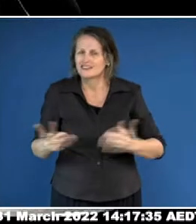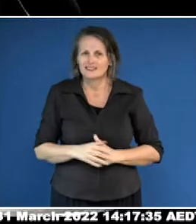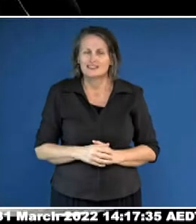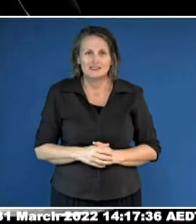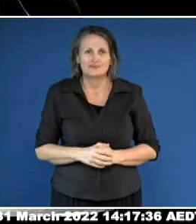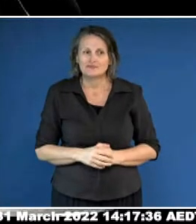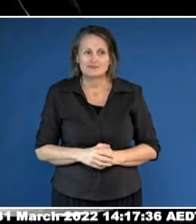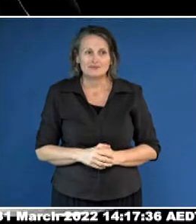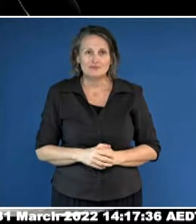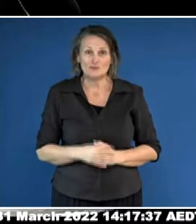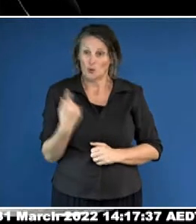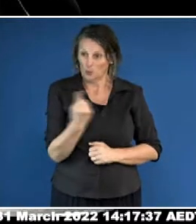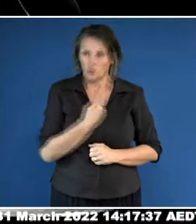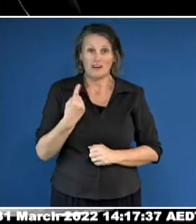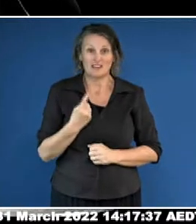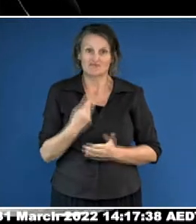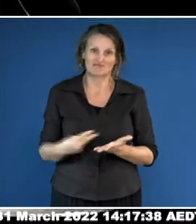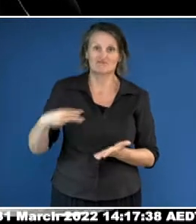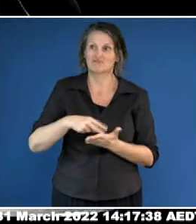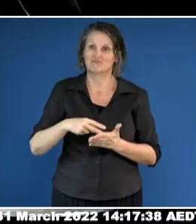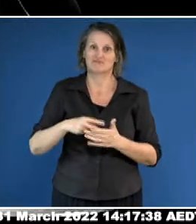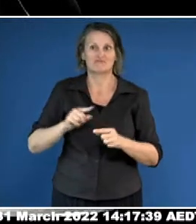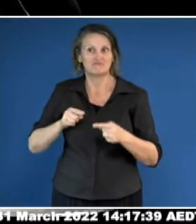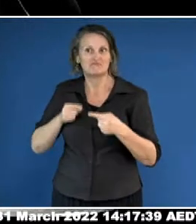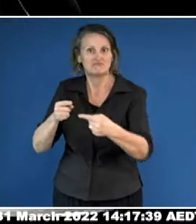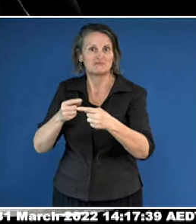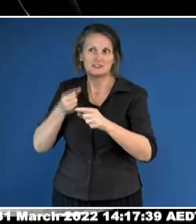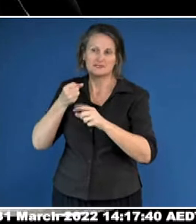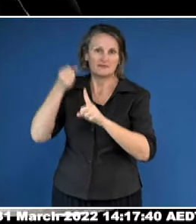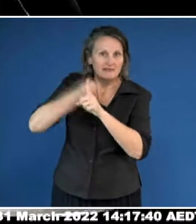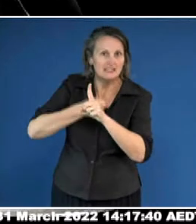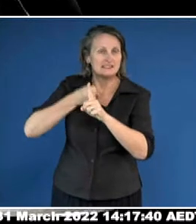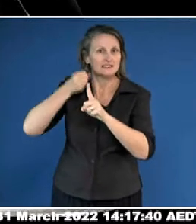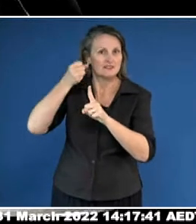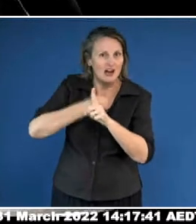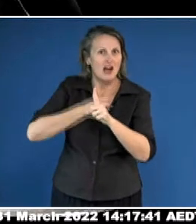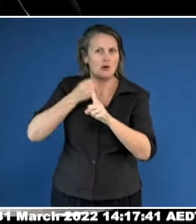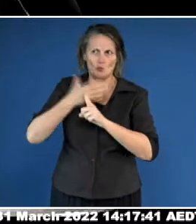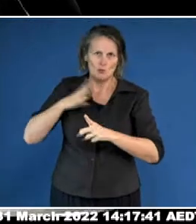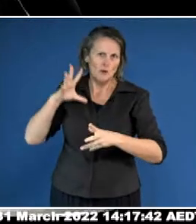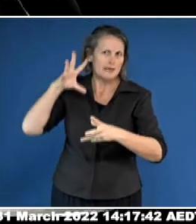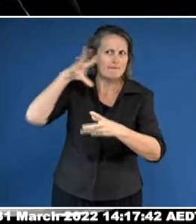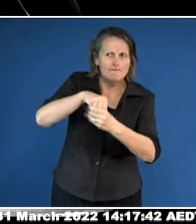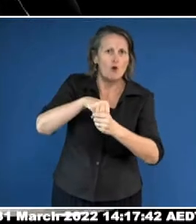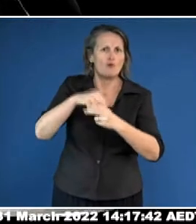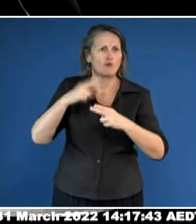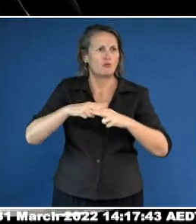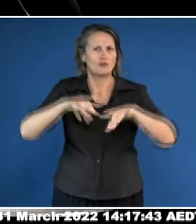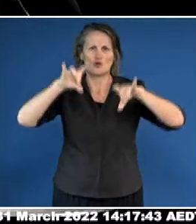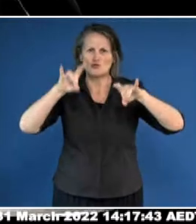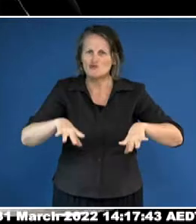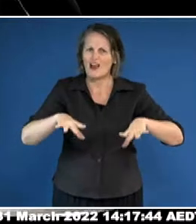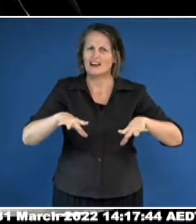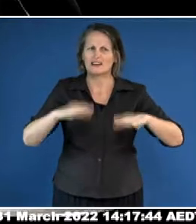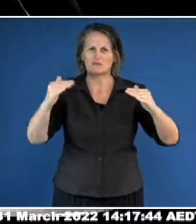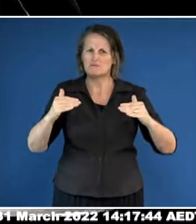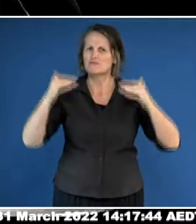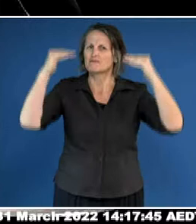We have fought, actually, to be included in national advisory structures on disability